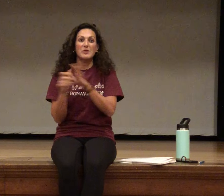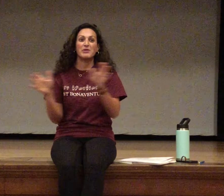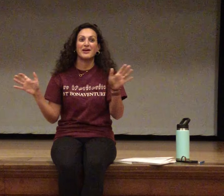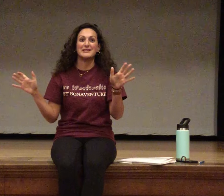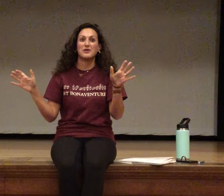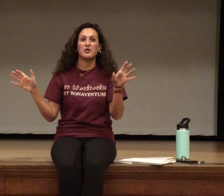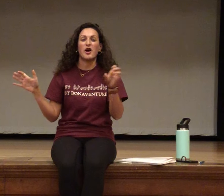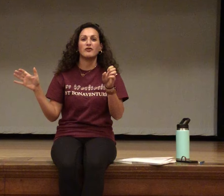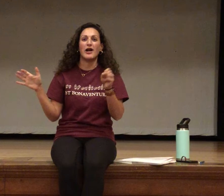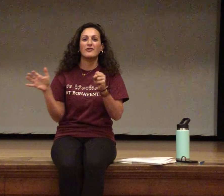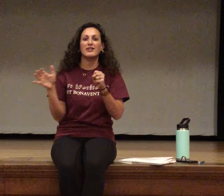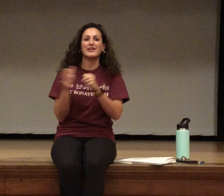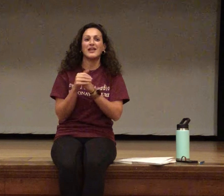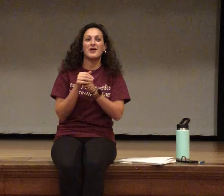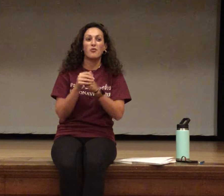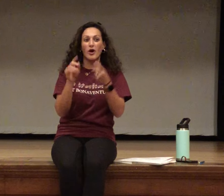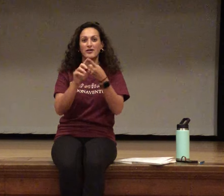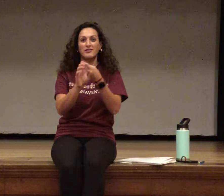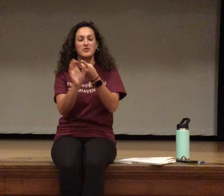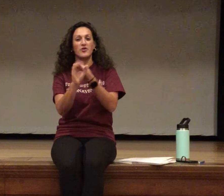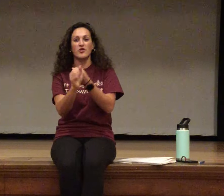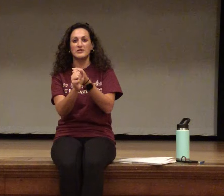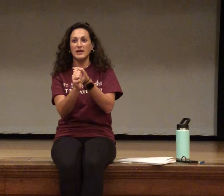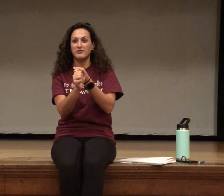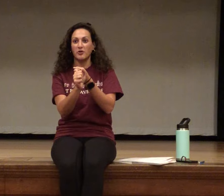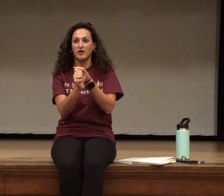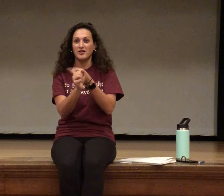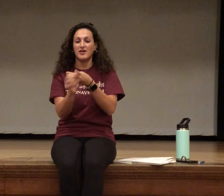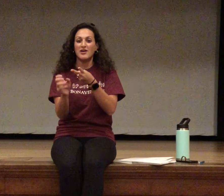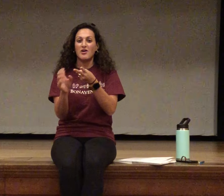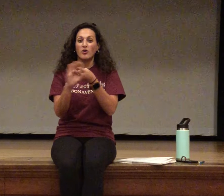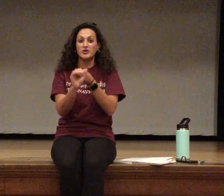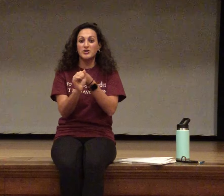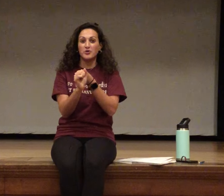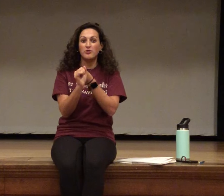because it will cover everything that one that you don't know the sign for or two